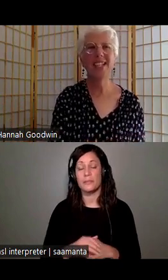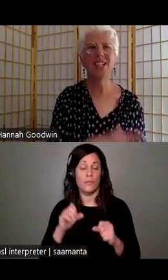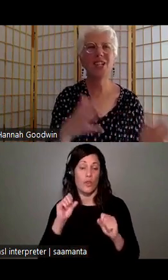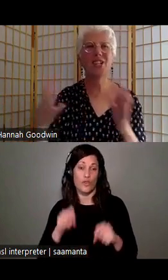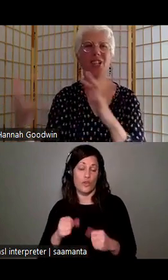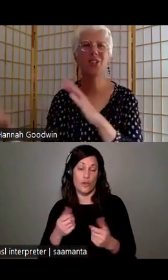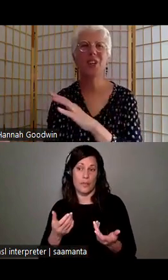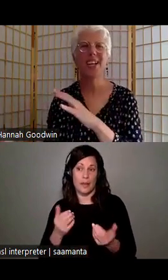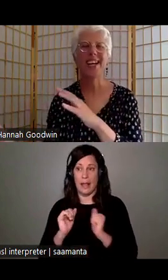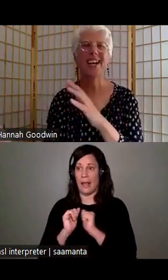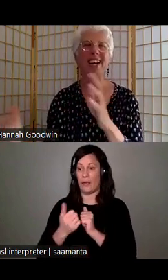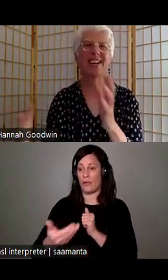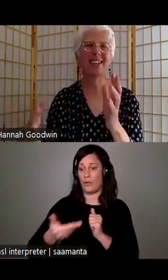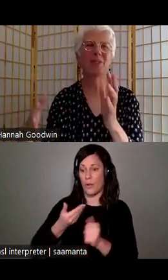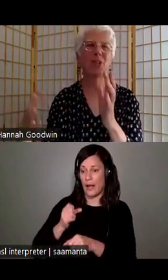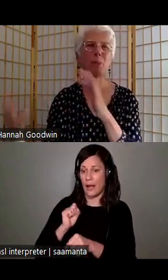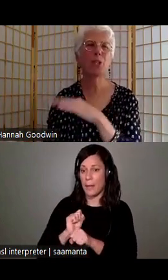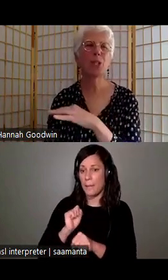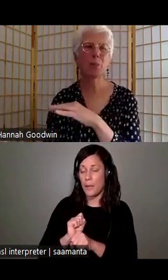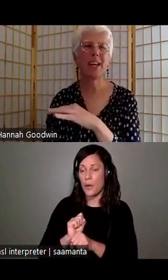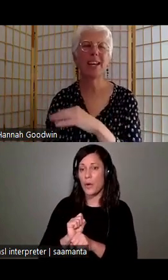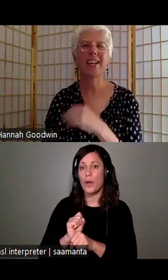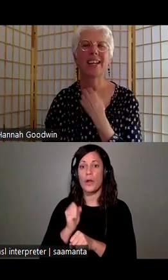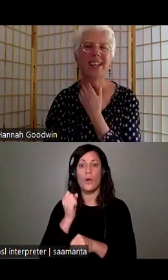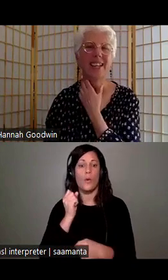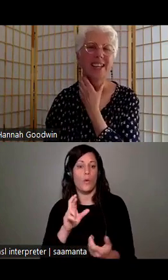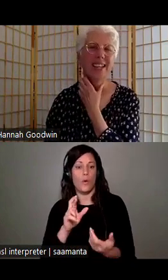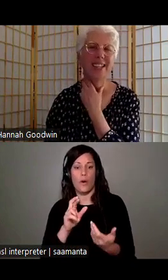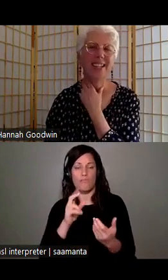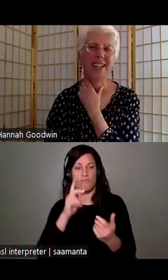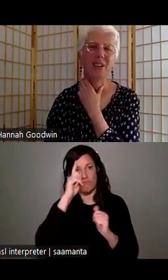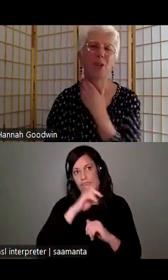and to participating in whatever the cultural organization